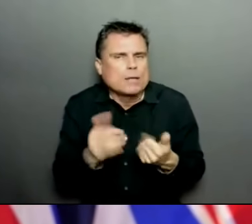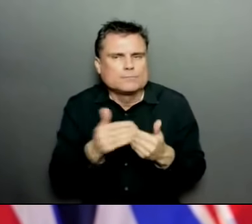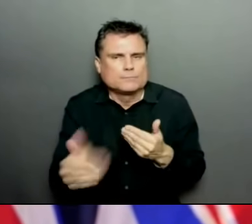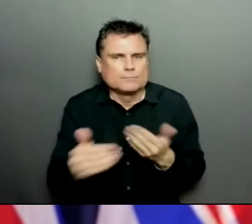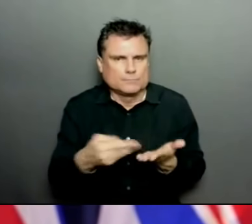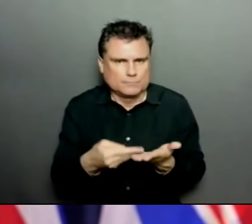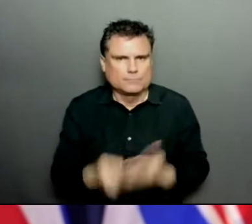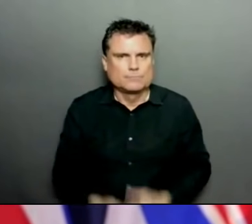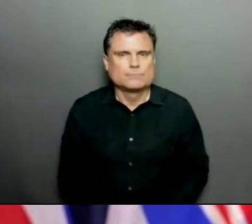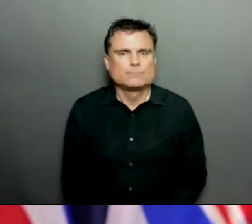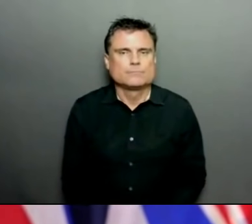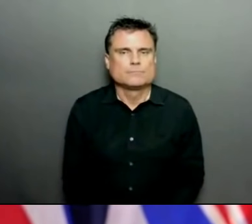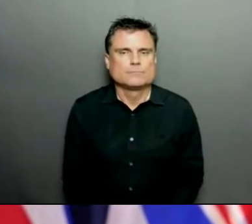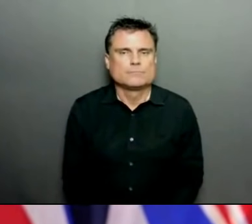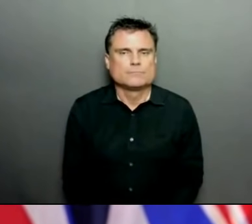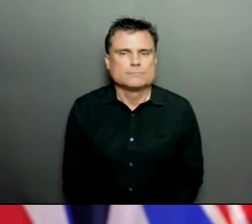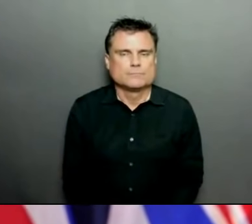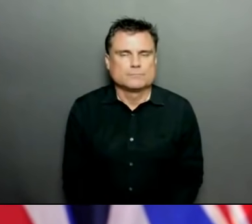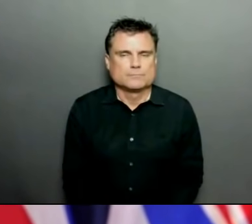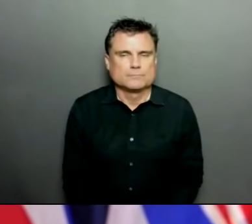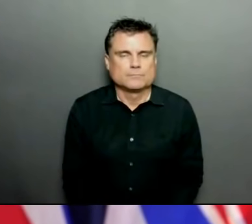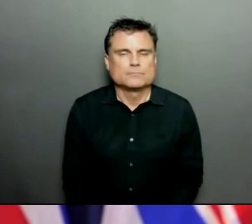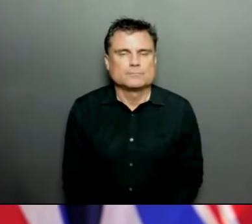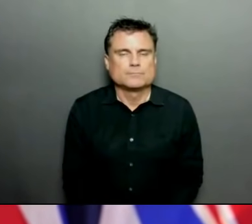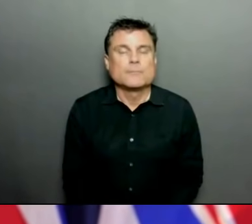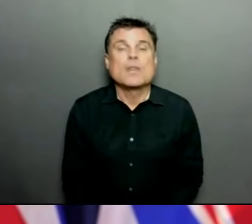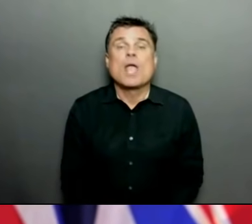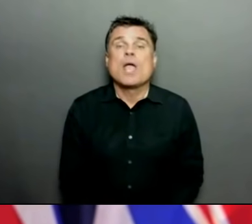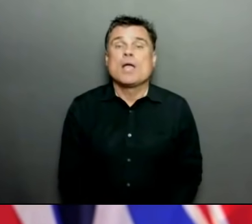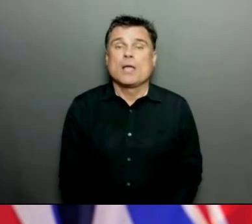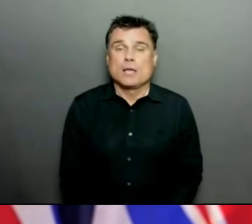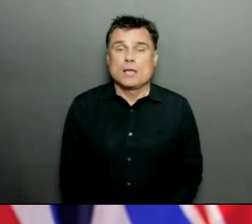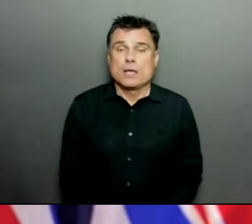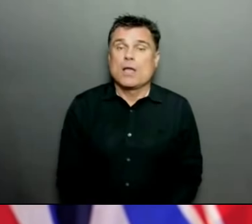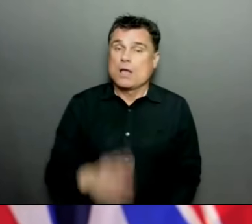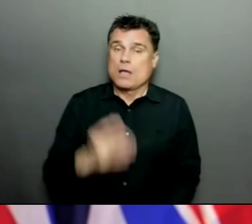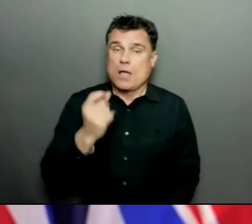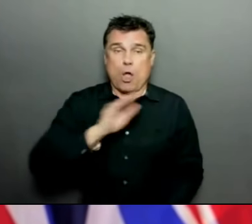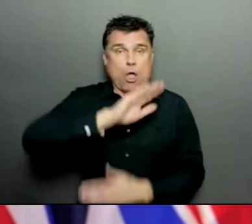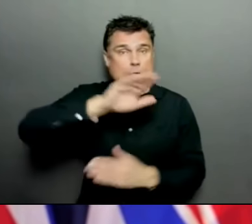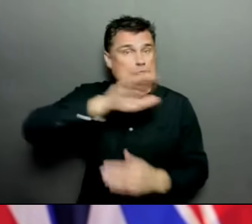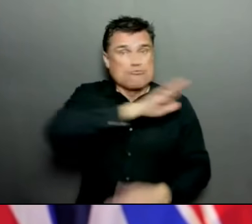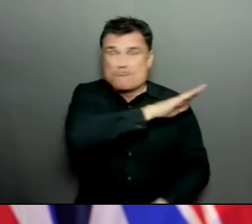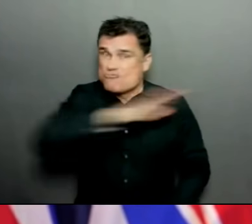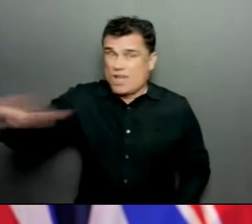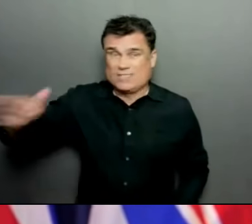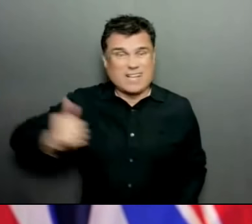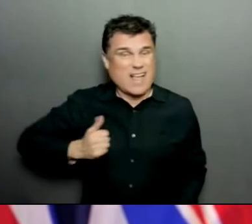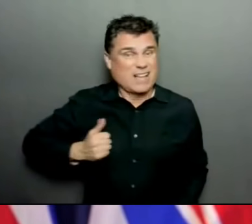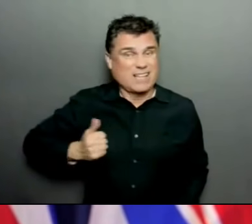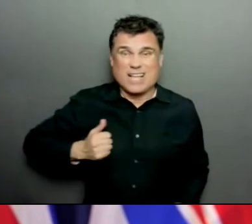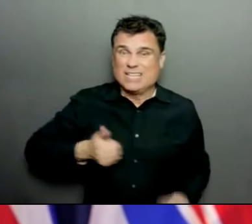It's exactly right, all of the medical health officers, there is obviously those from Québec and Ontario for Manitoba and Alberta and